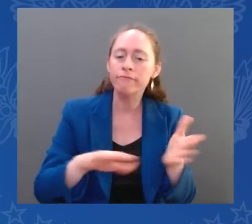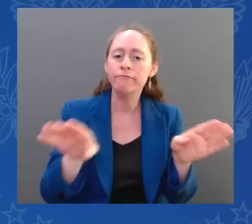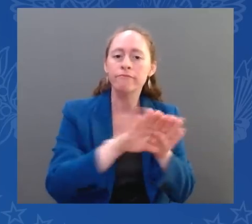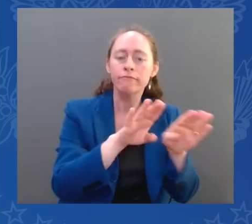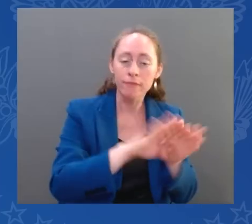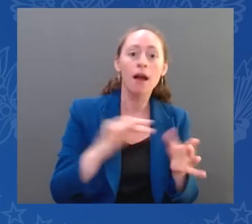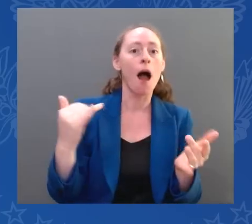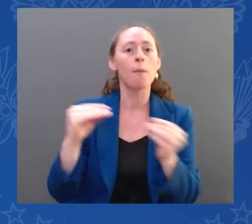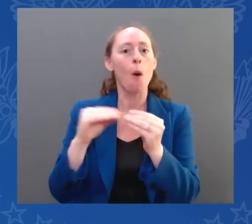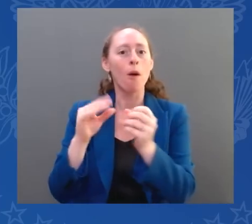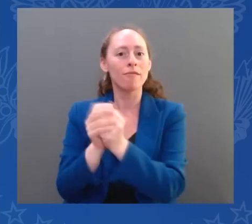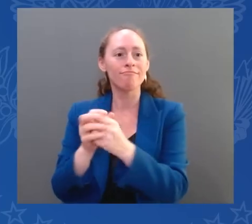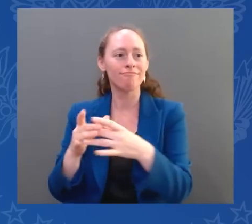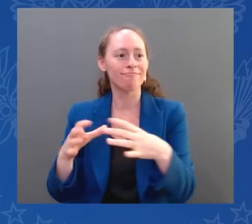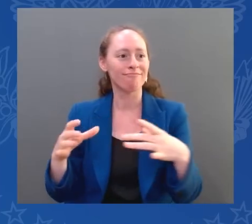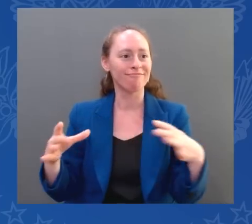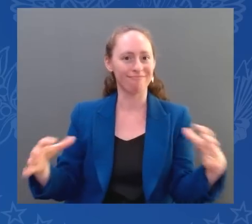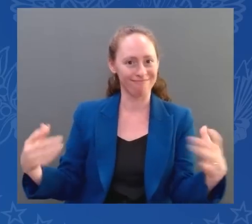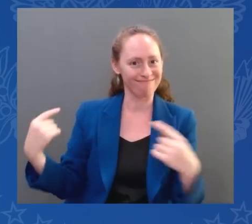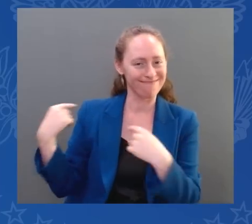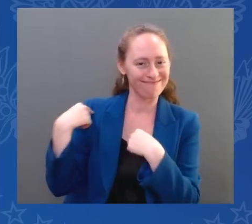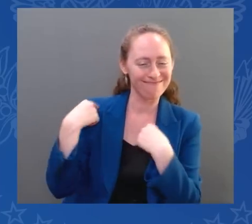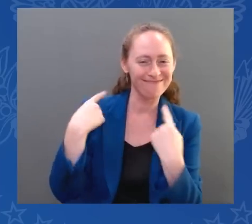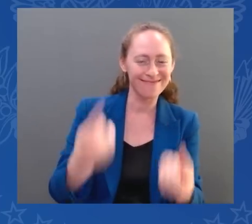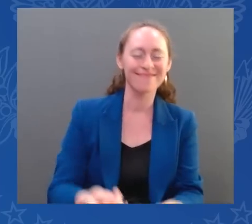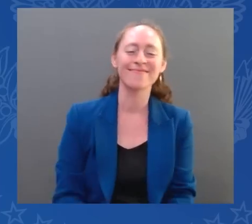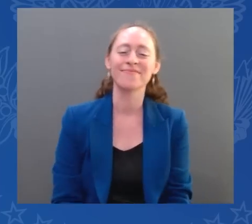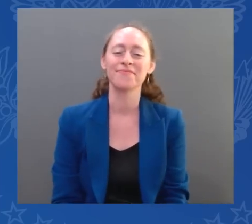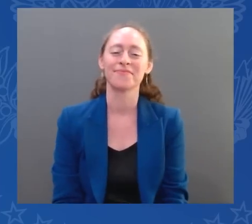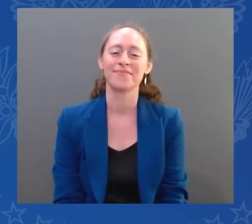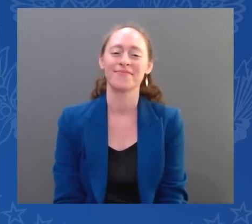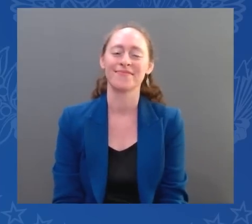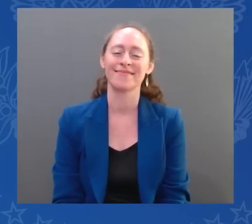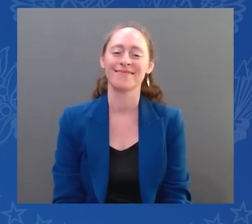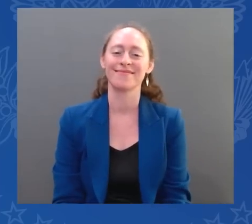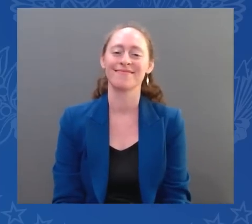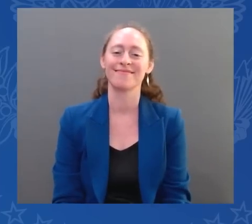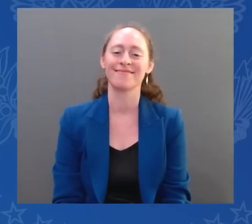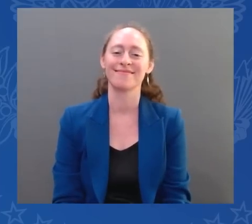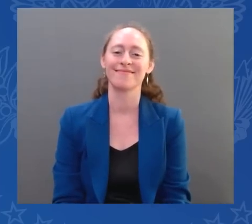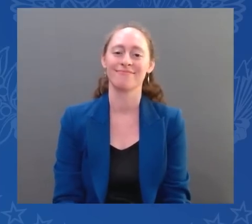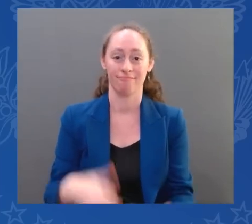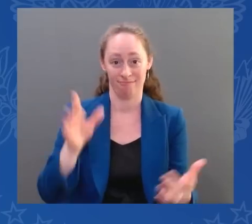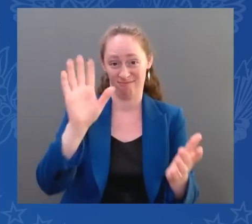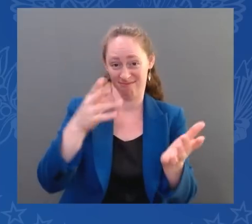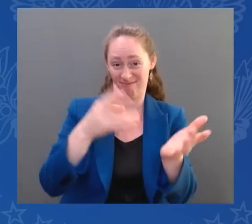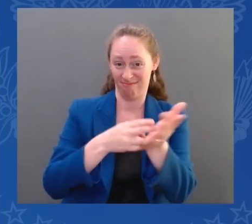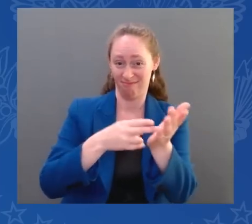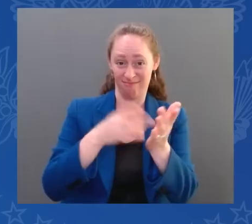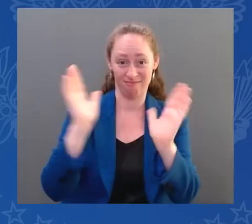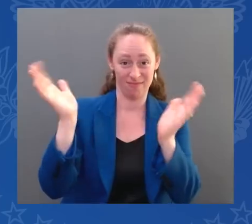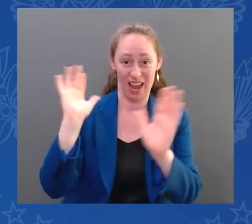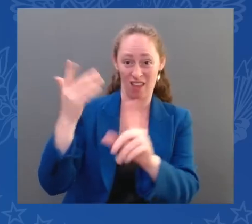more today than any time in American history -- today. In the second quarter of this year,